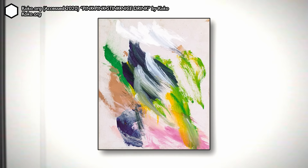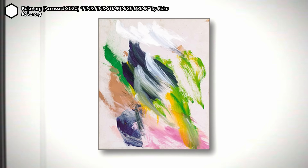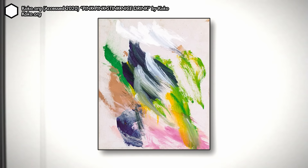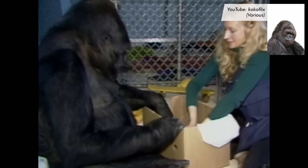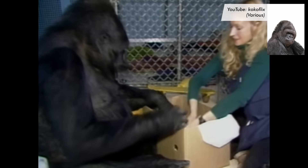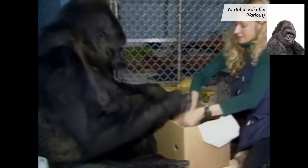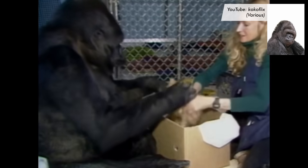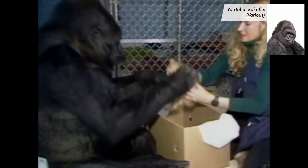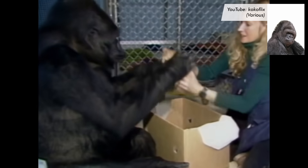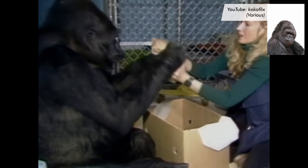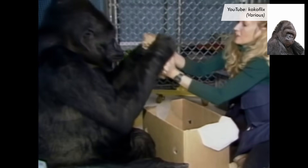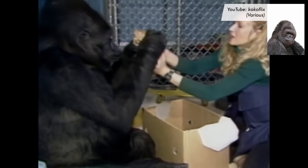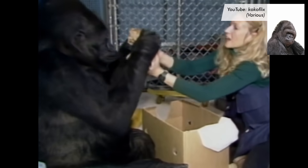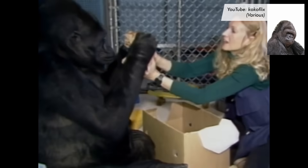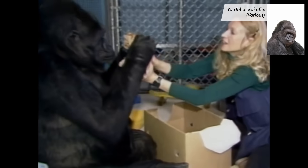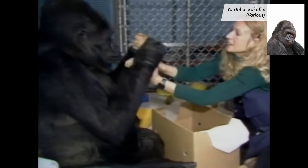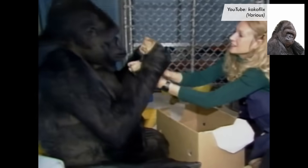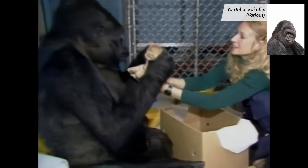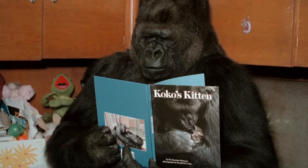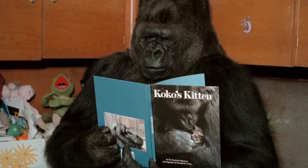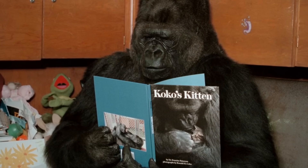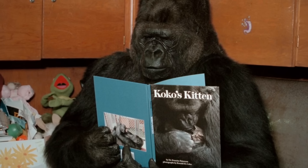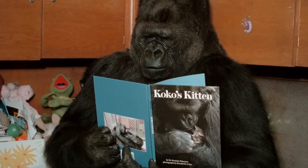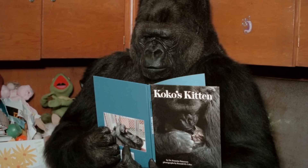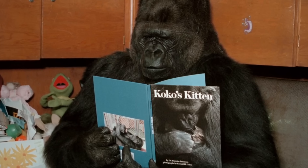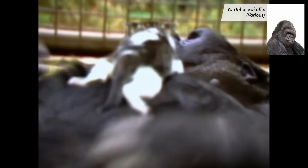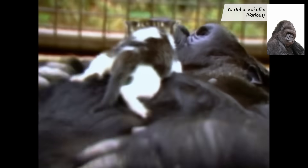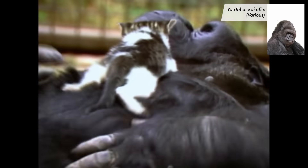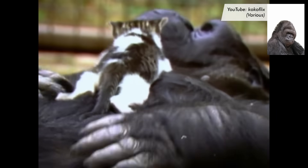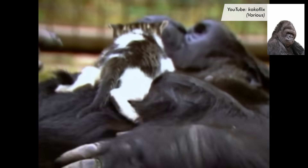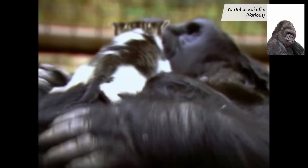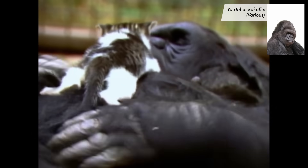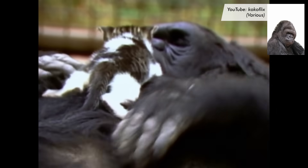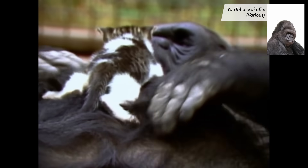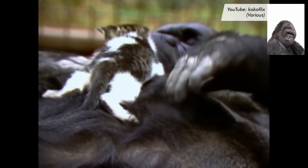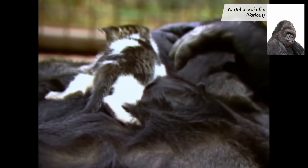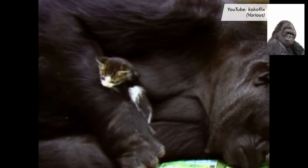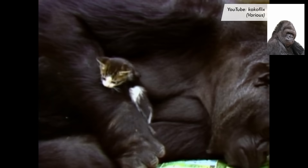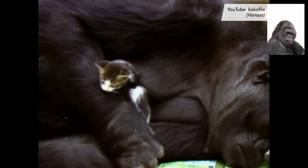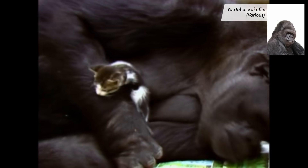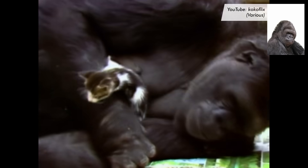Nice Drink". And she also named her kitten a rhyme: all-ball. Oh yeah. Koko had a cat. She couldn't get pregnant, but she really wanted to be a mom.